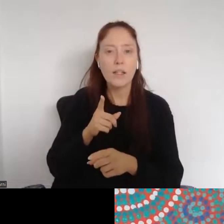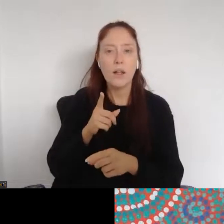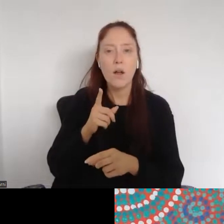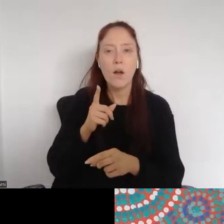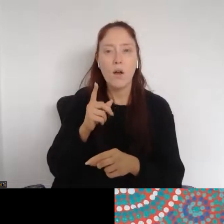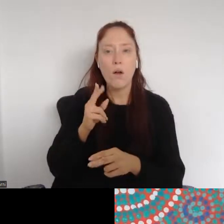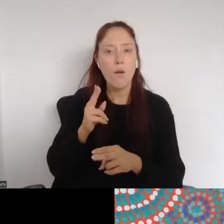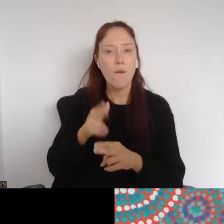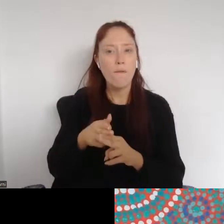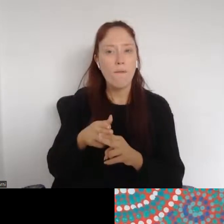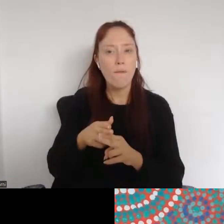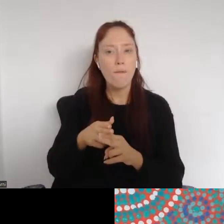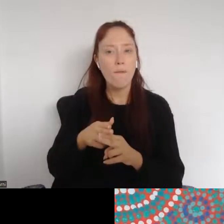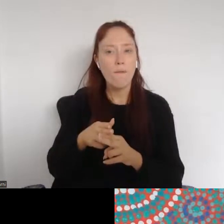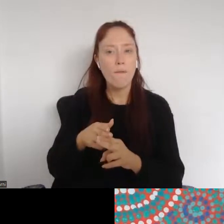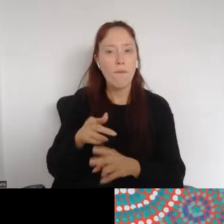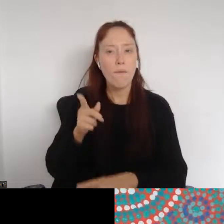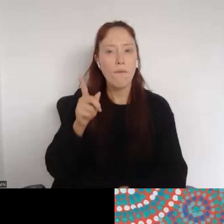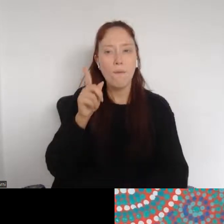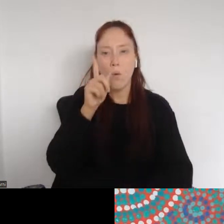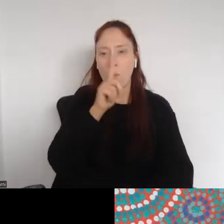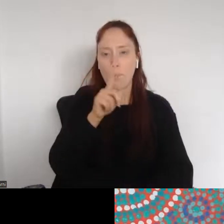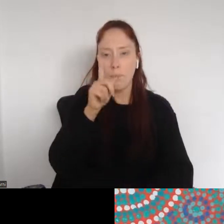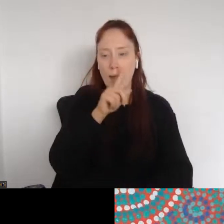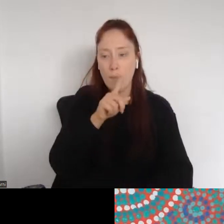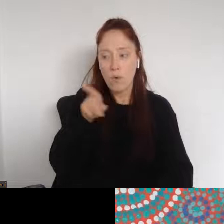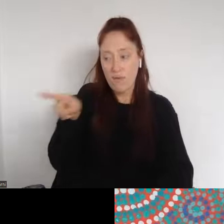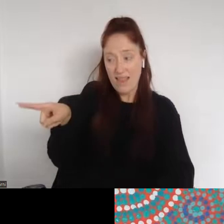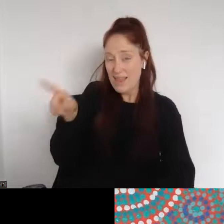category that can't be assisted by QAI where they might get some further advice?